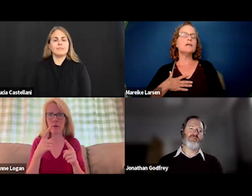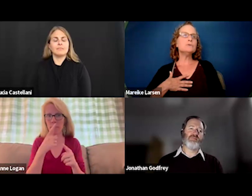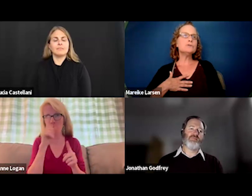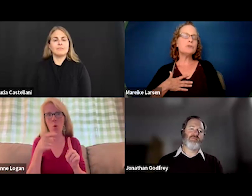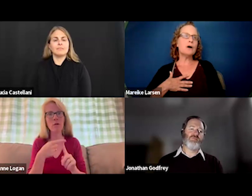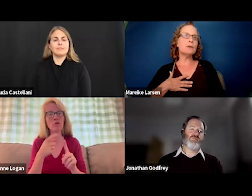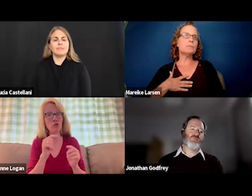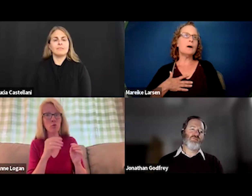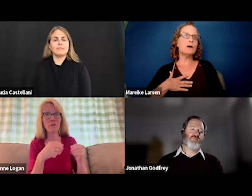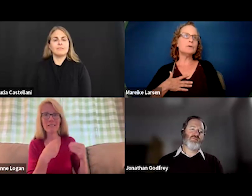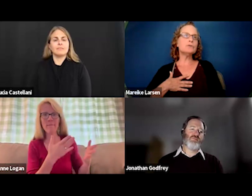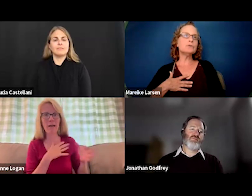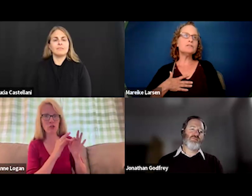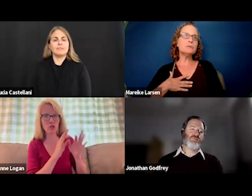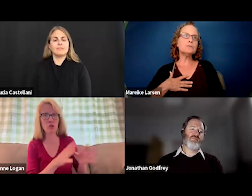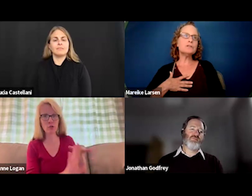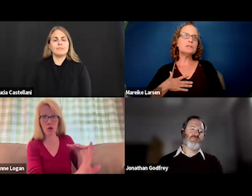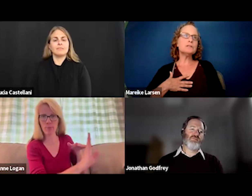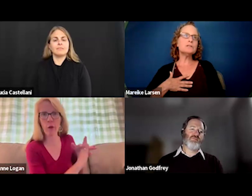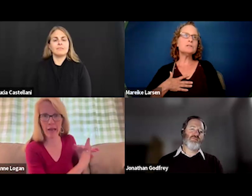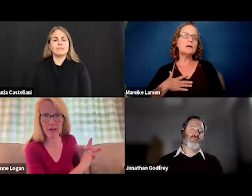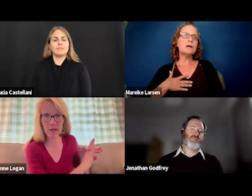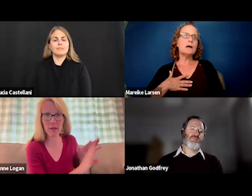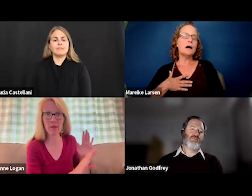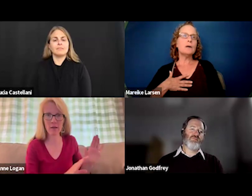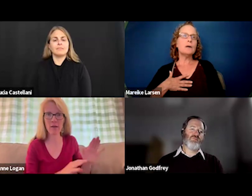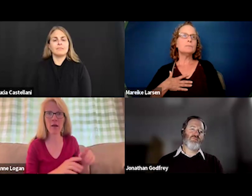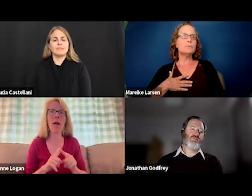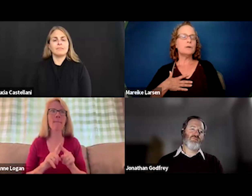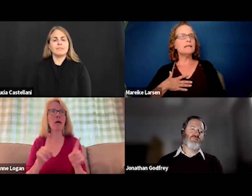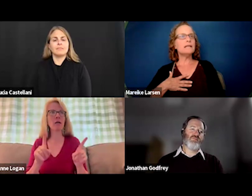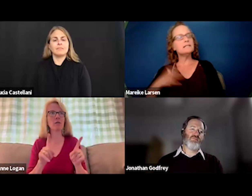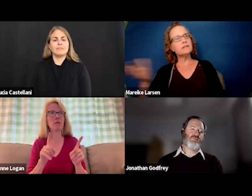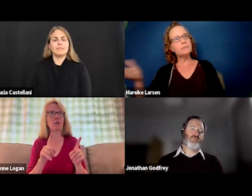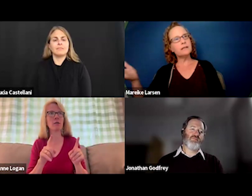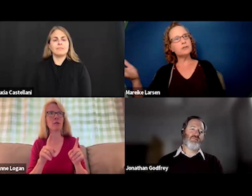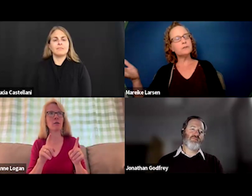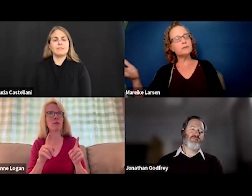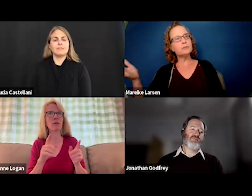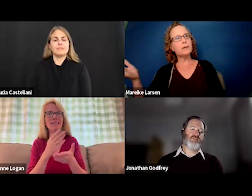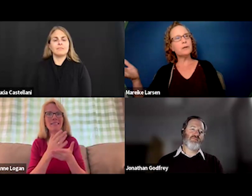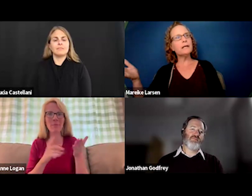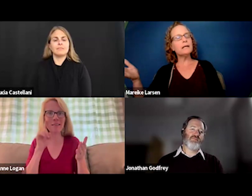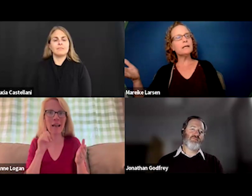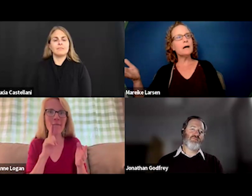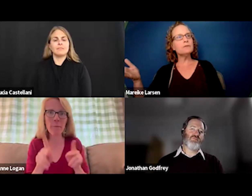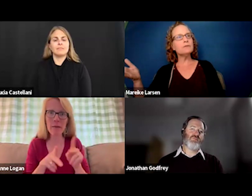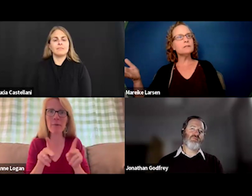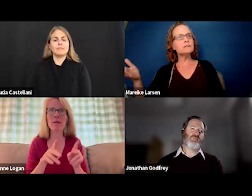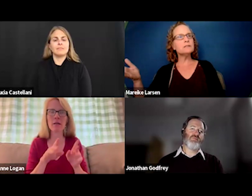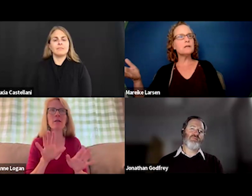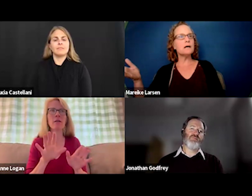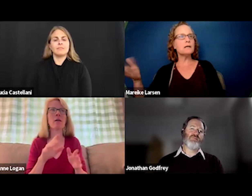I use auto transcriptions when I need to give my interpreters a break at a conference.